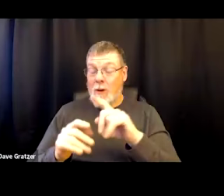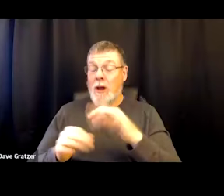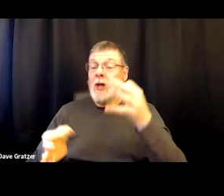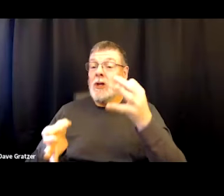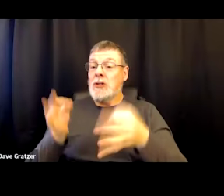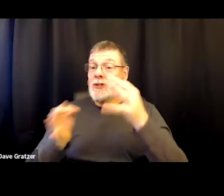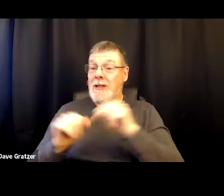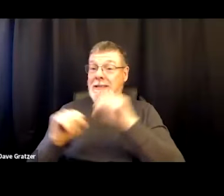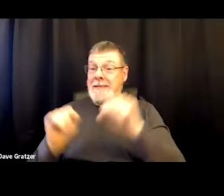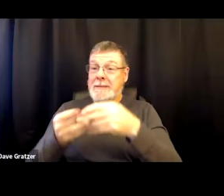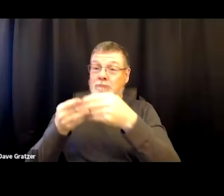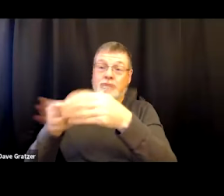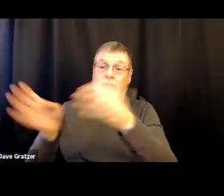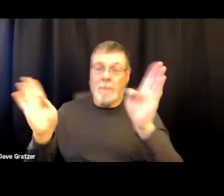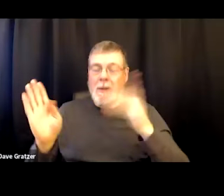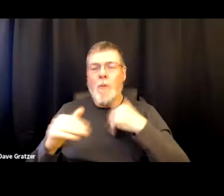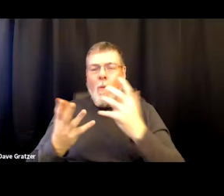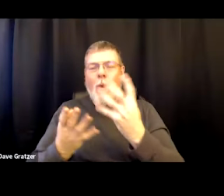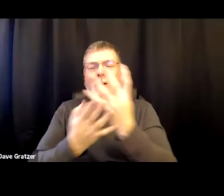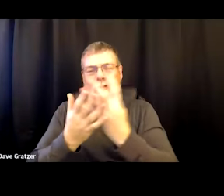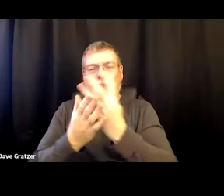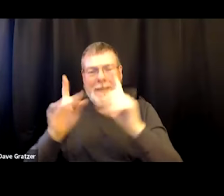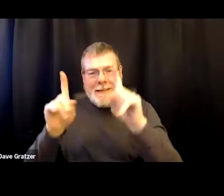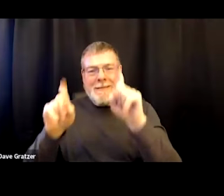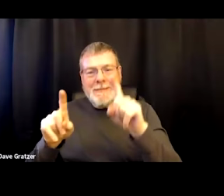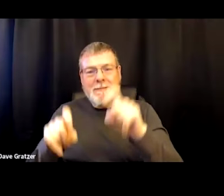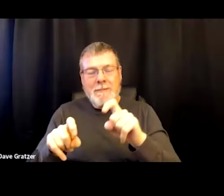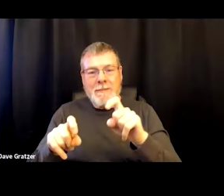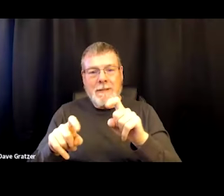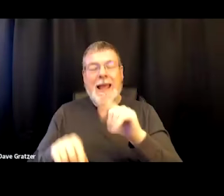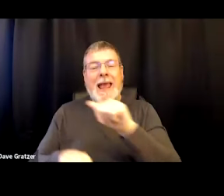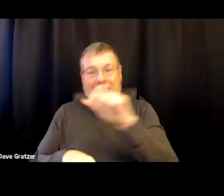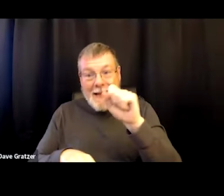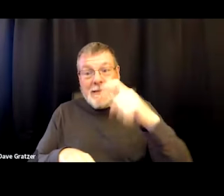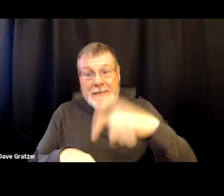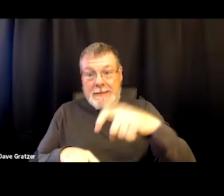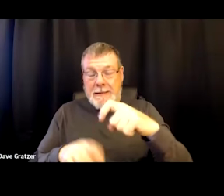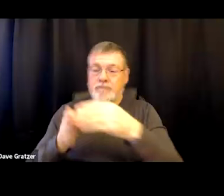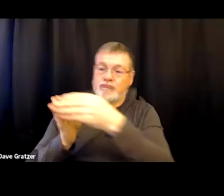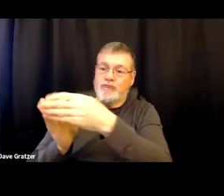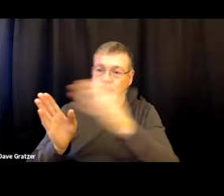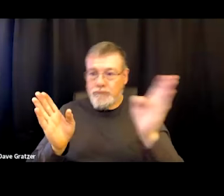we wanna provide screening and assessment as needed across the different intercepts.